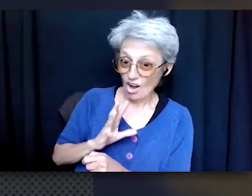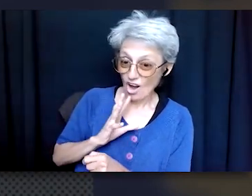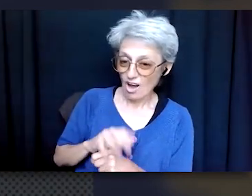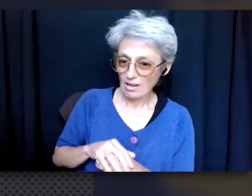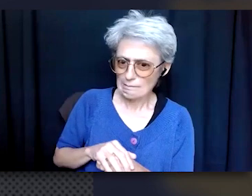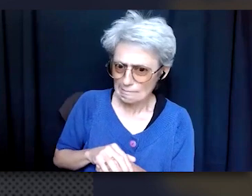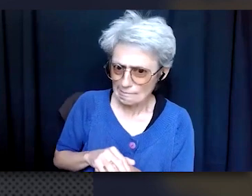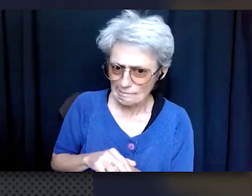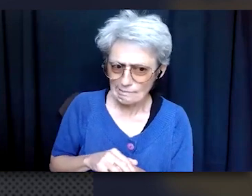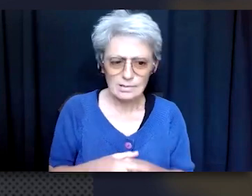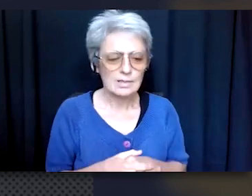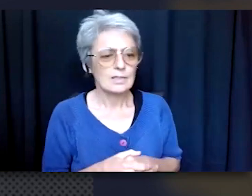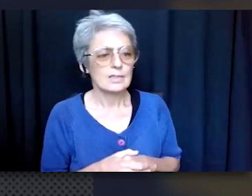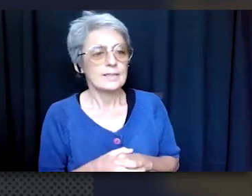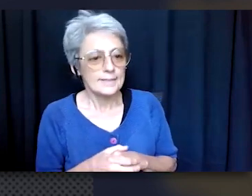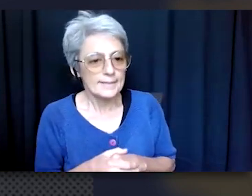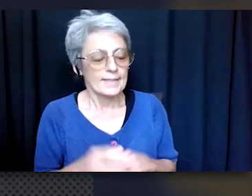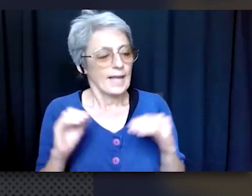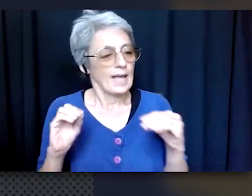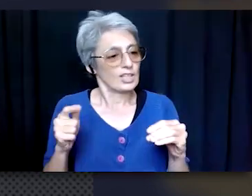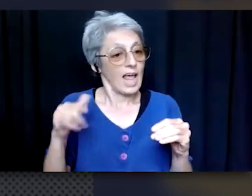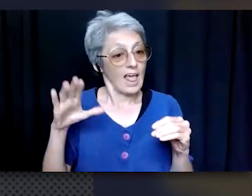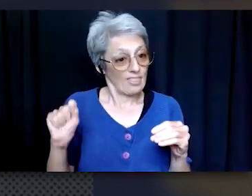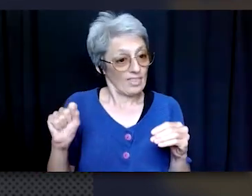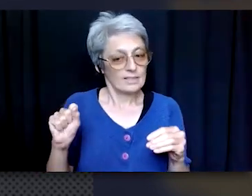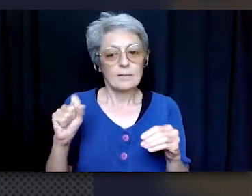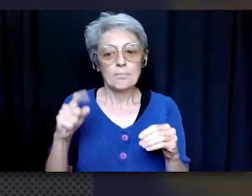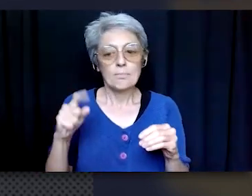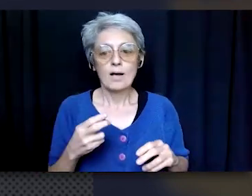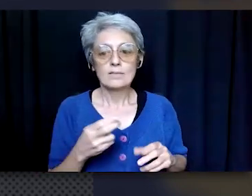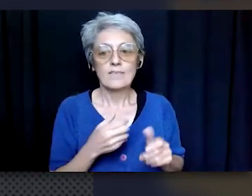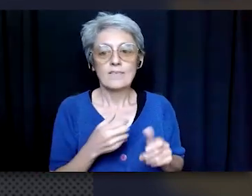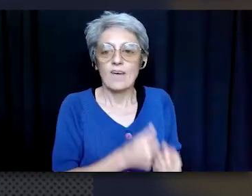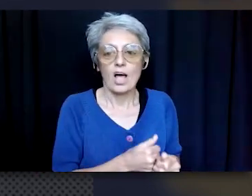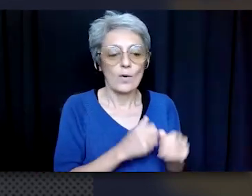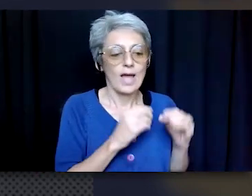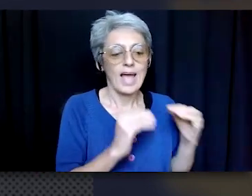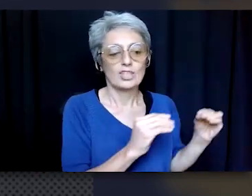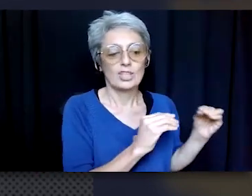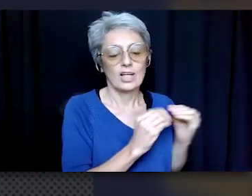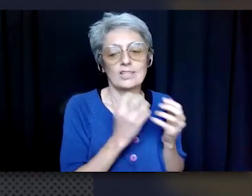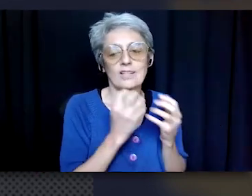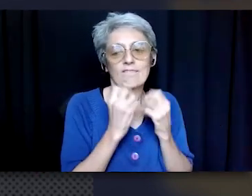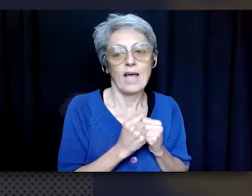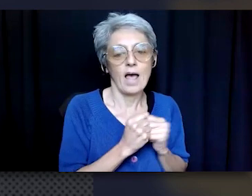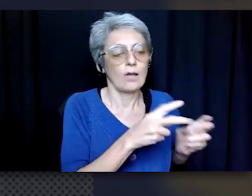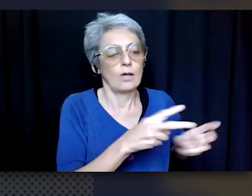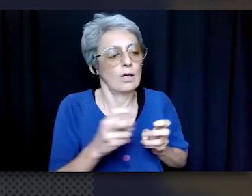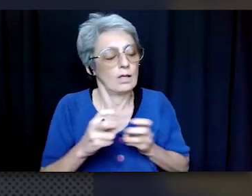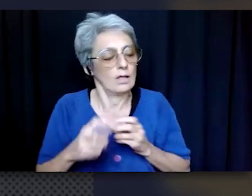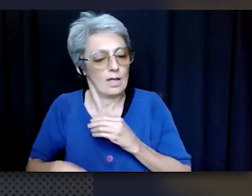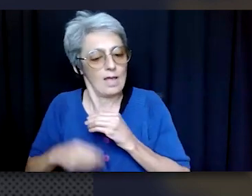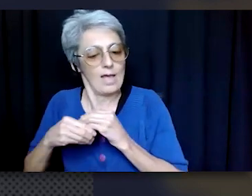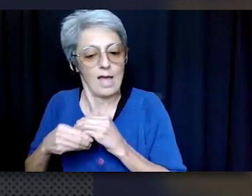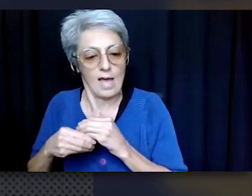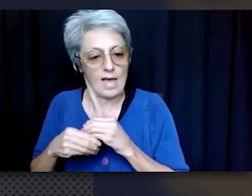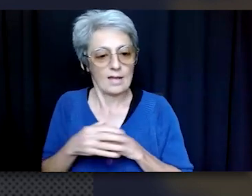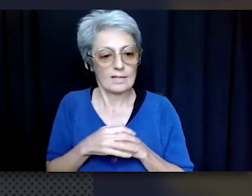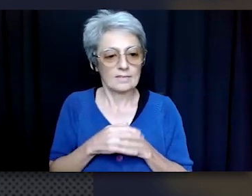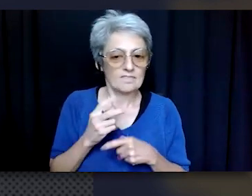values. I don’t want to tell you what yours are. You, as a learning community, as an institution,